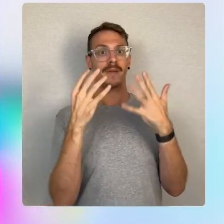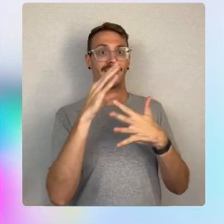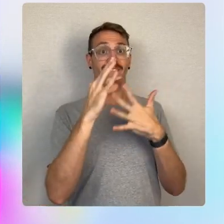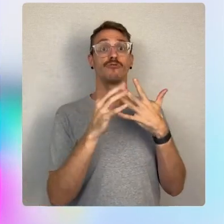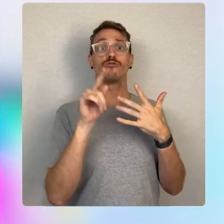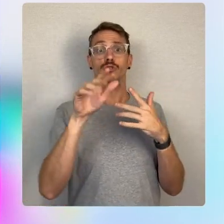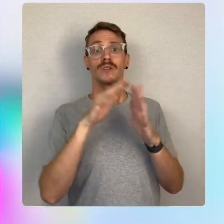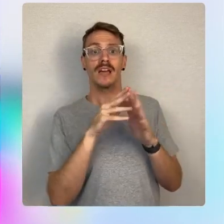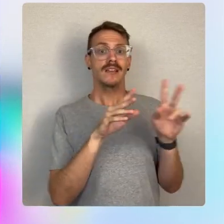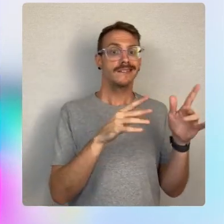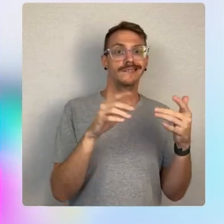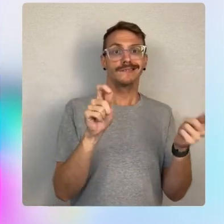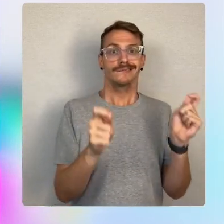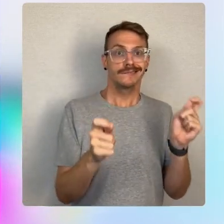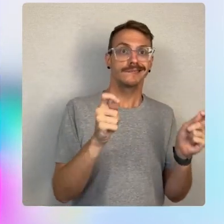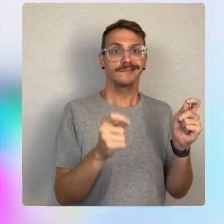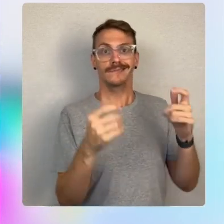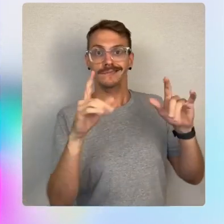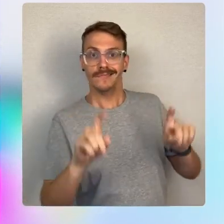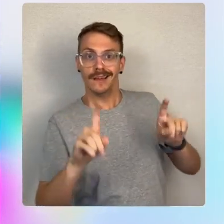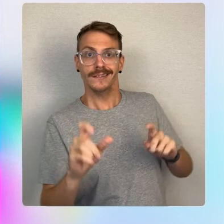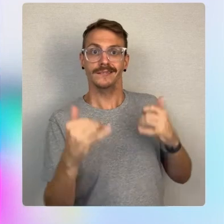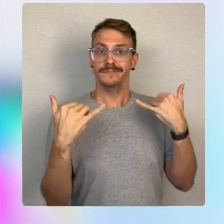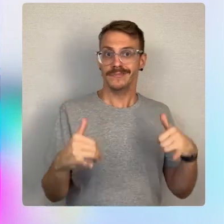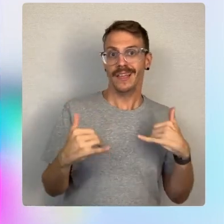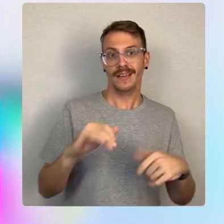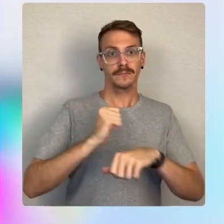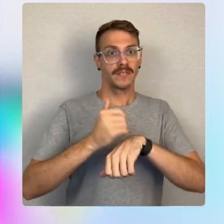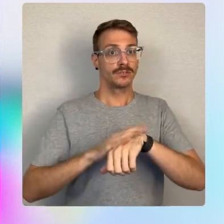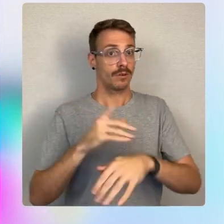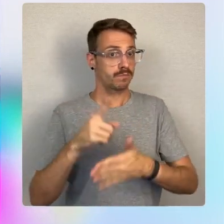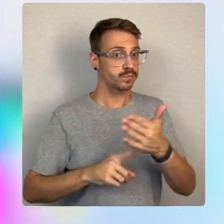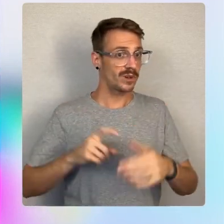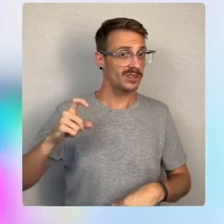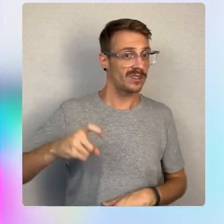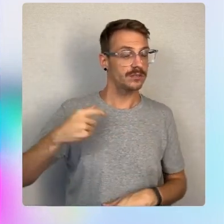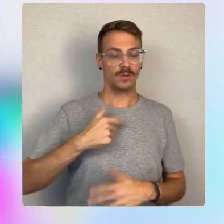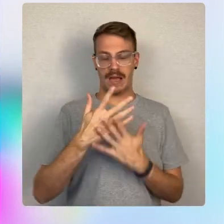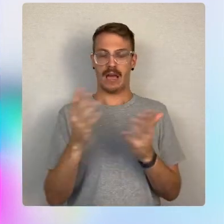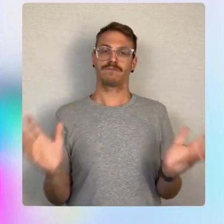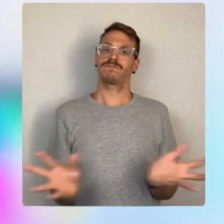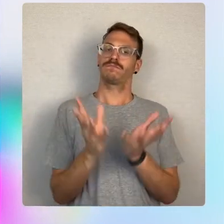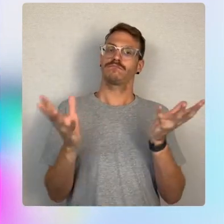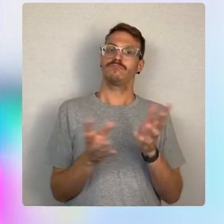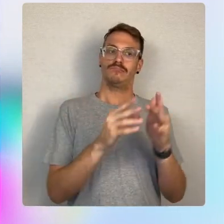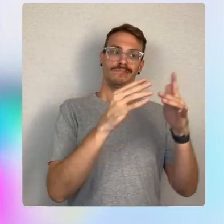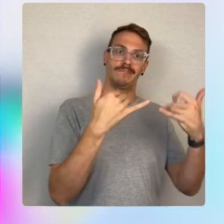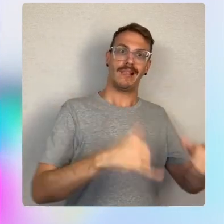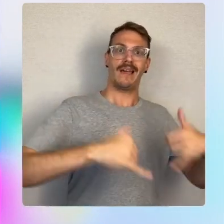that you can tweak and change based on your needs, so I definitely recommend experimenting with it